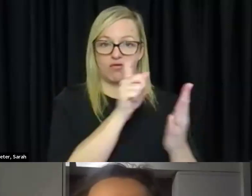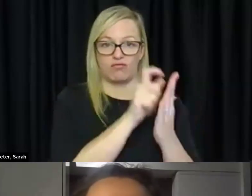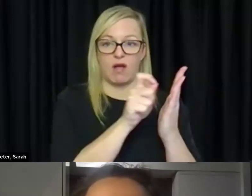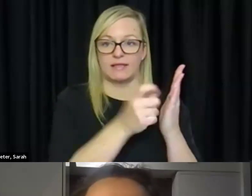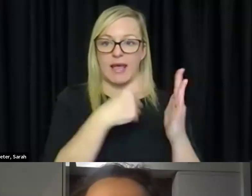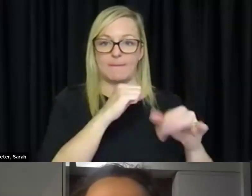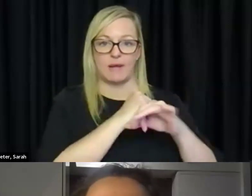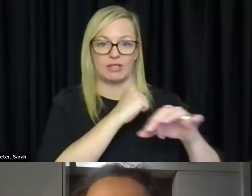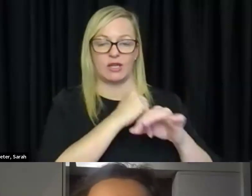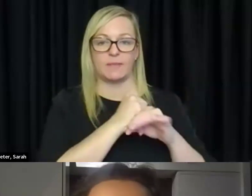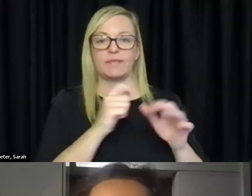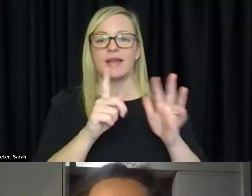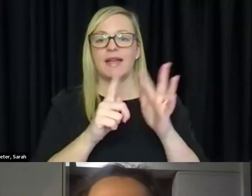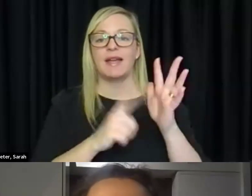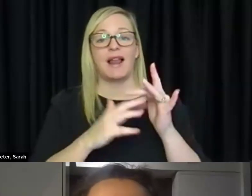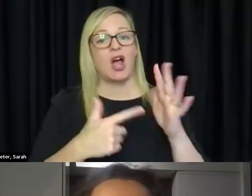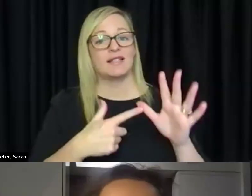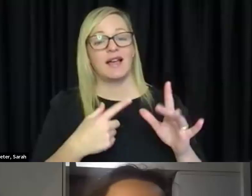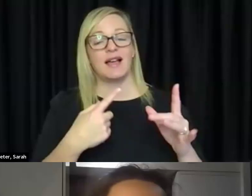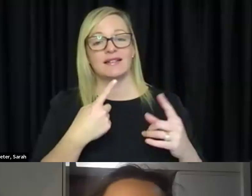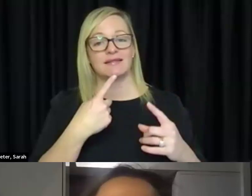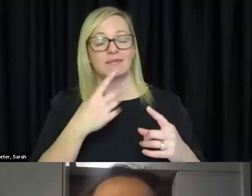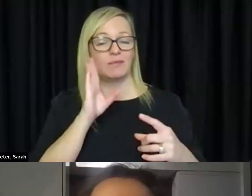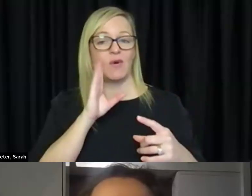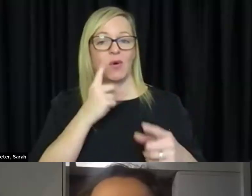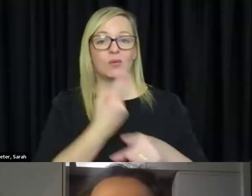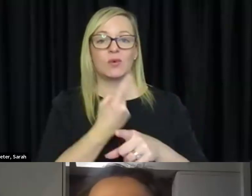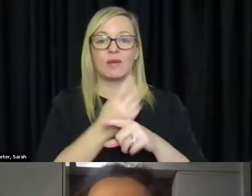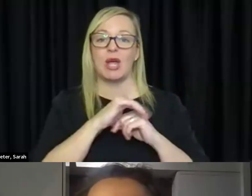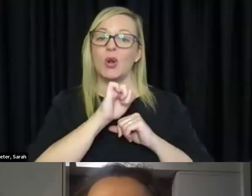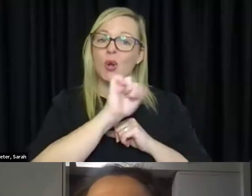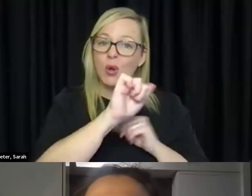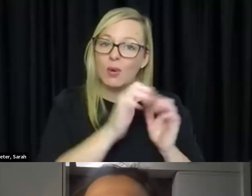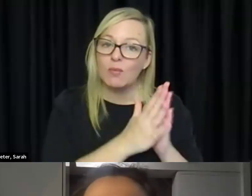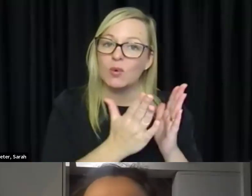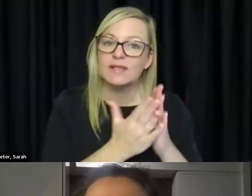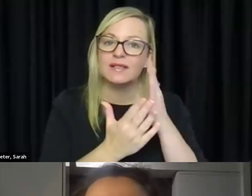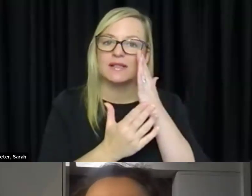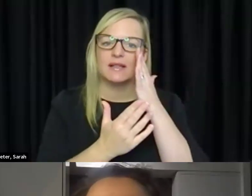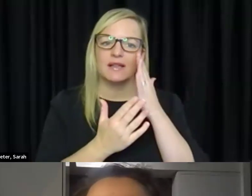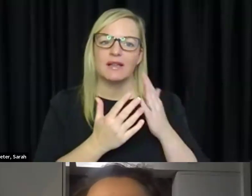gave us a glimpse into that when she was talking about her books and there are a couple of things